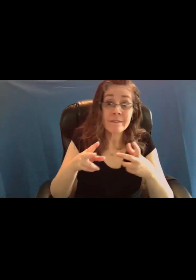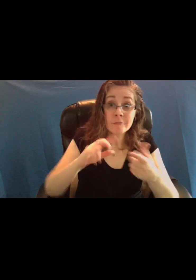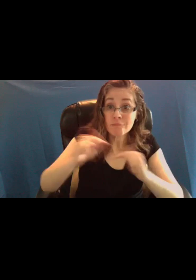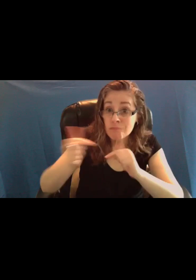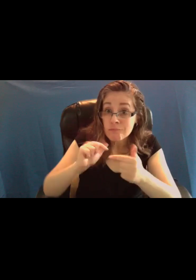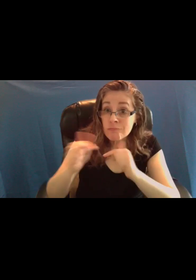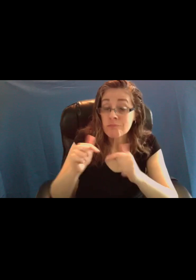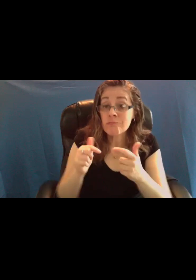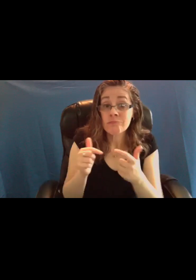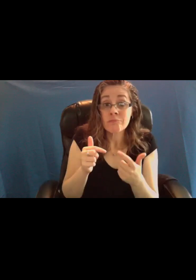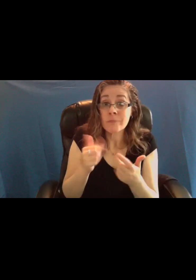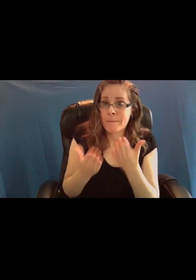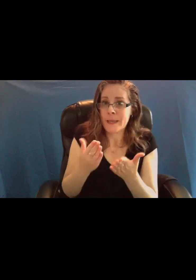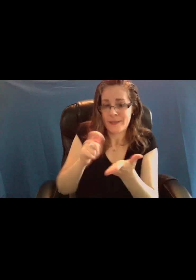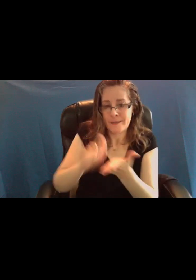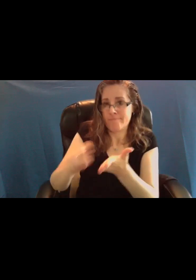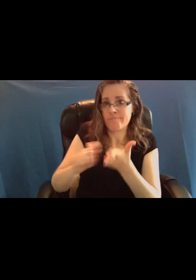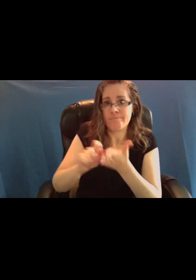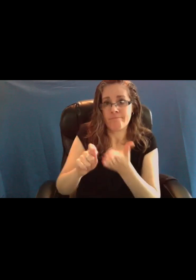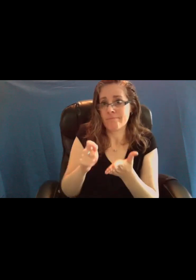need to write with a pen and paper, and that would involve a front